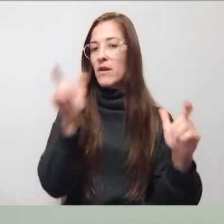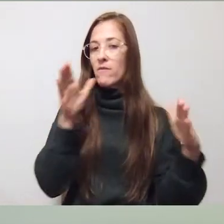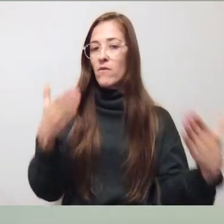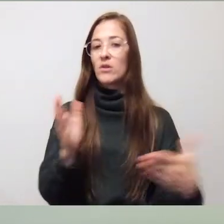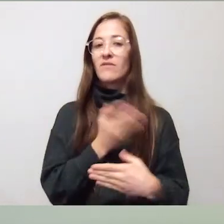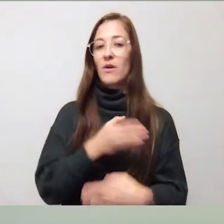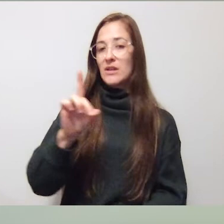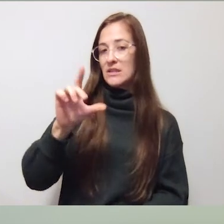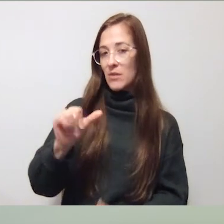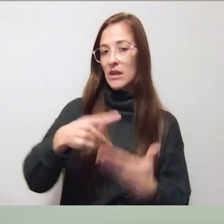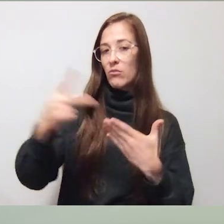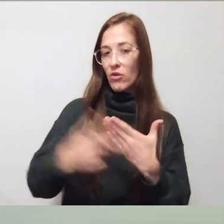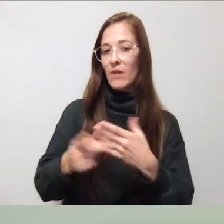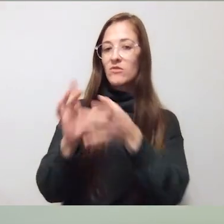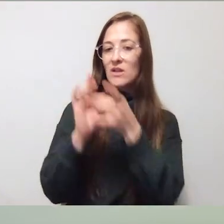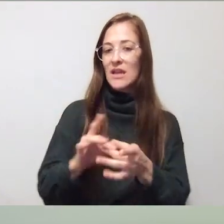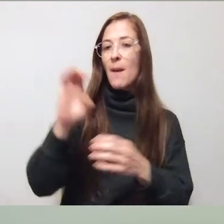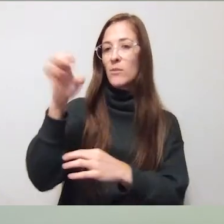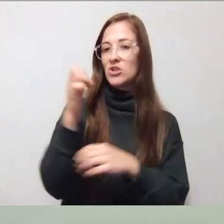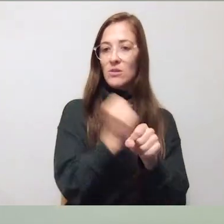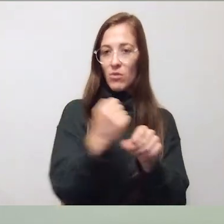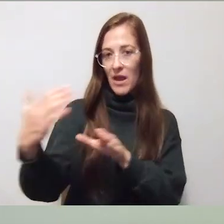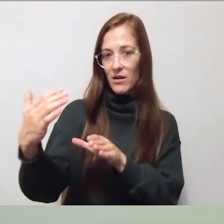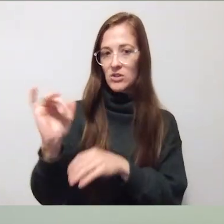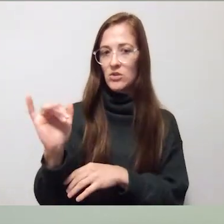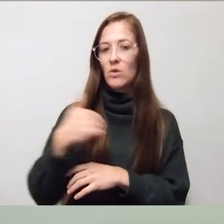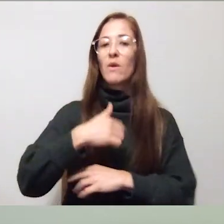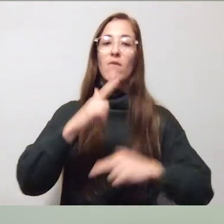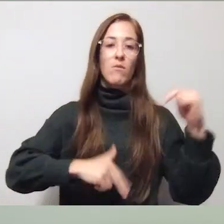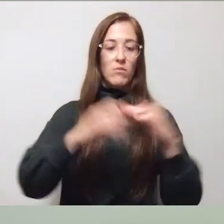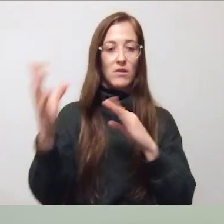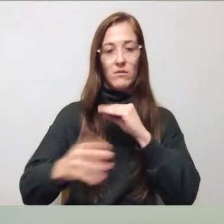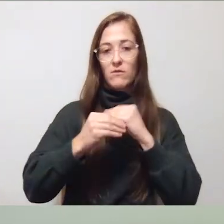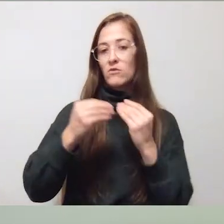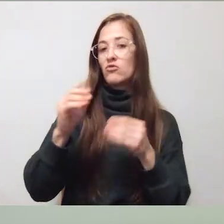is actually on emergency preparedness. So we've built in additional trainings on that front.